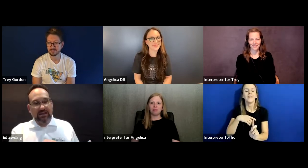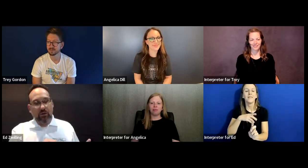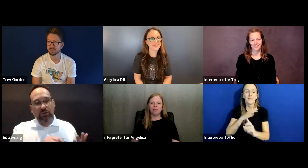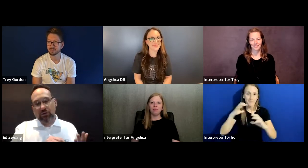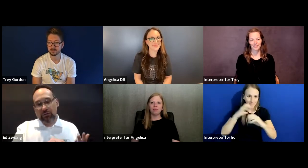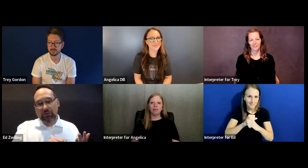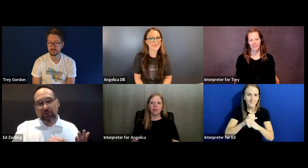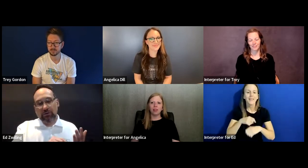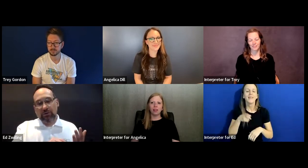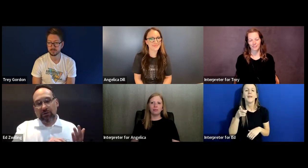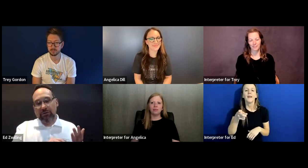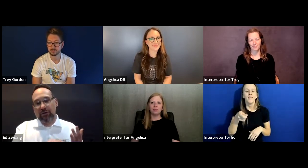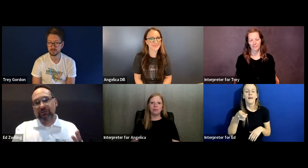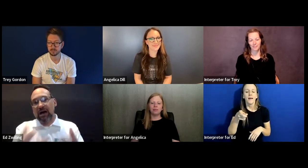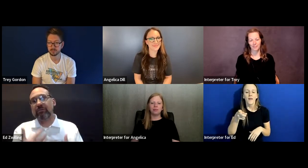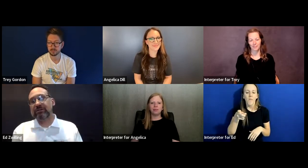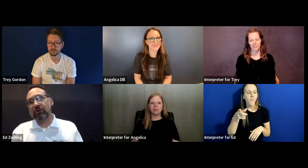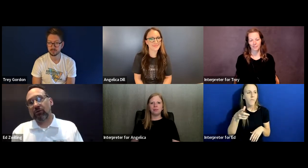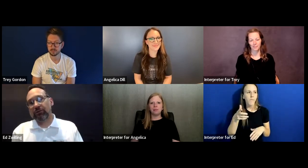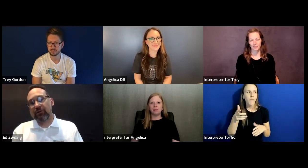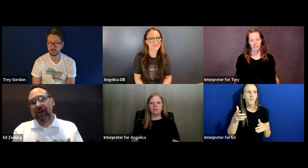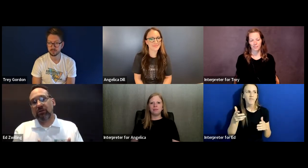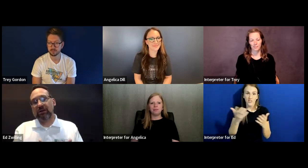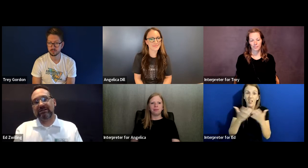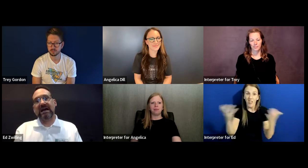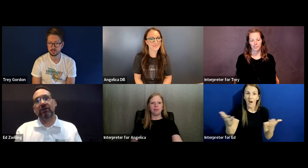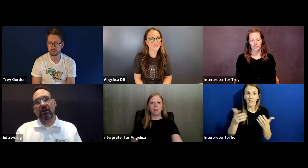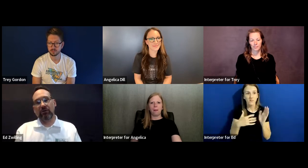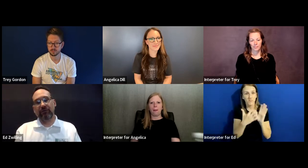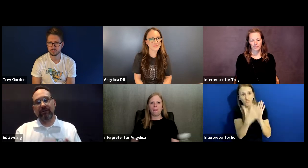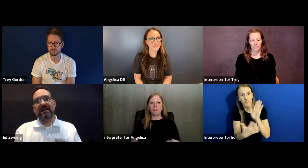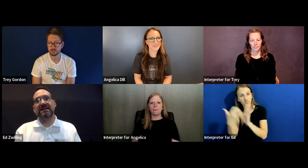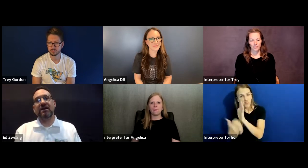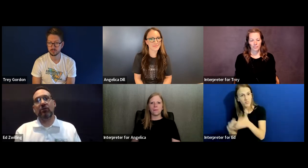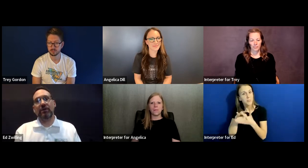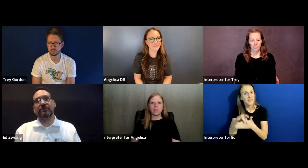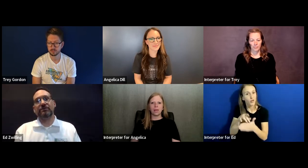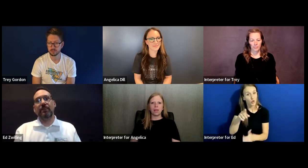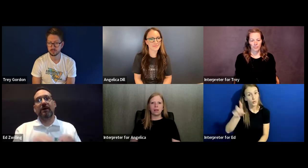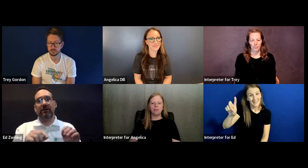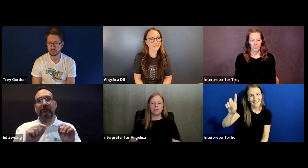you know you there's a lot of materials that you can download from the ada home page i'll give you